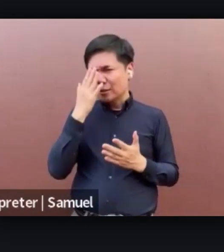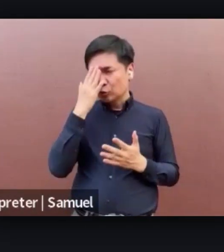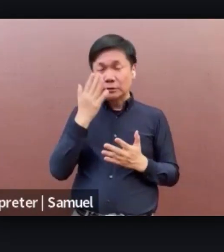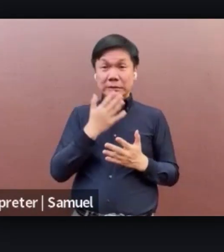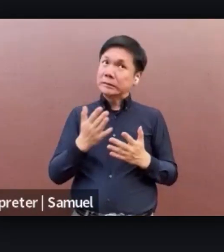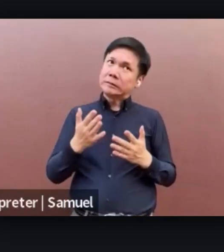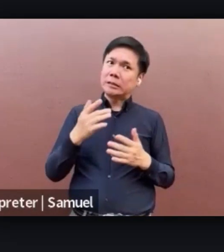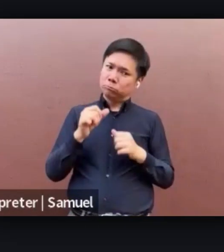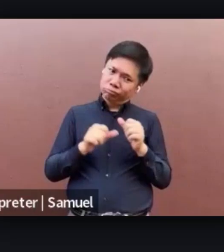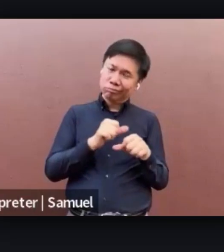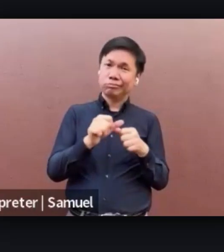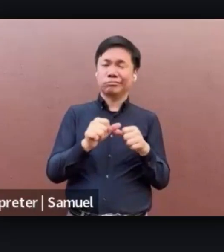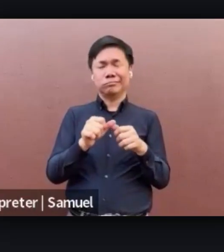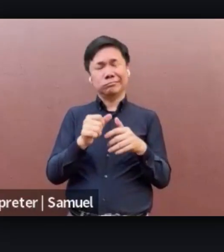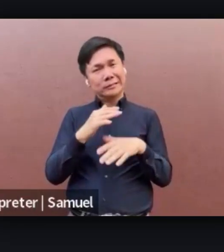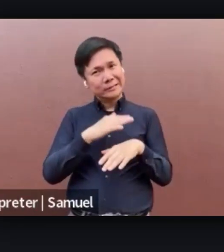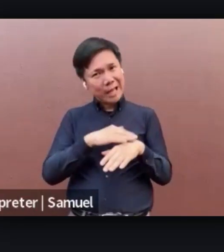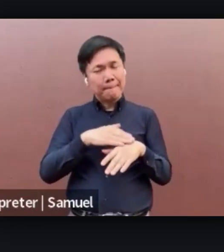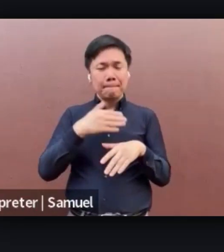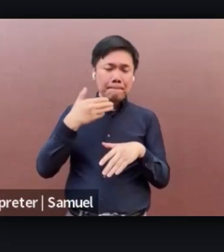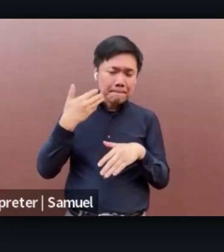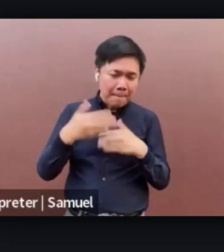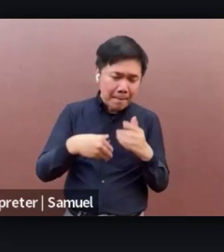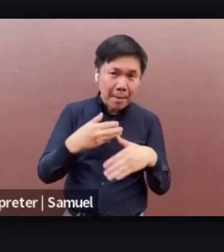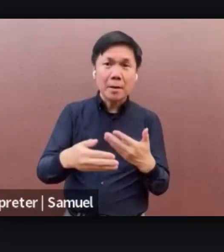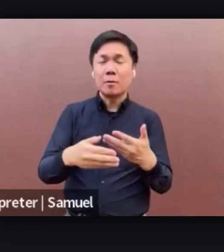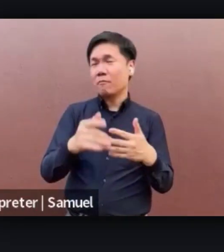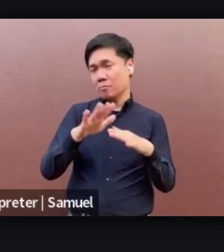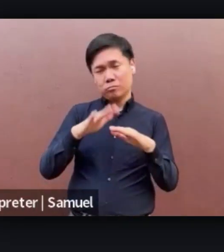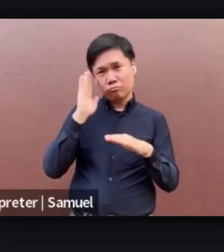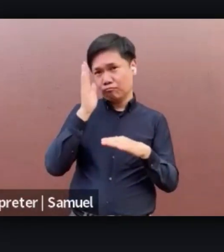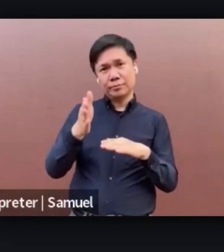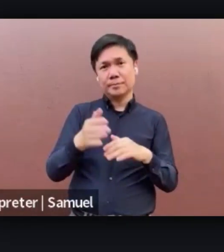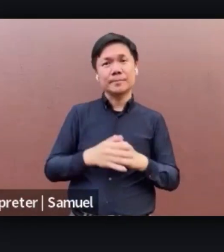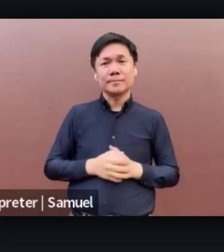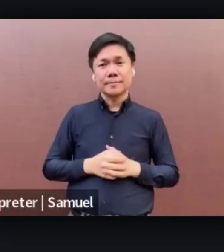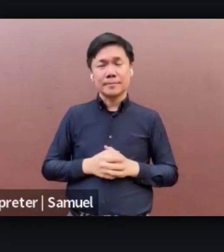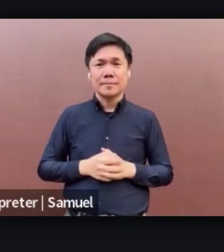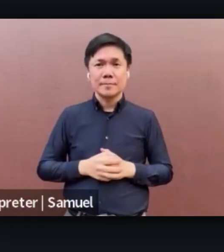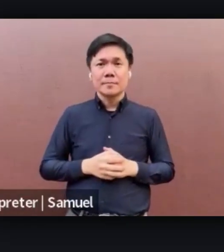I understand it's a slow process, and it will take time to mature.